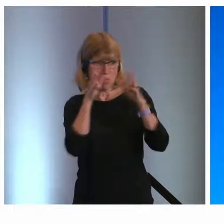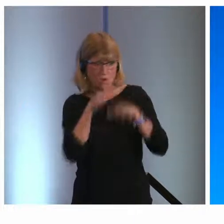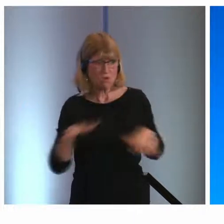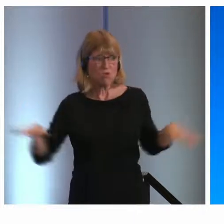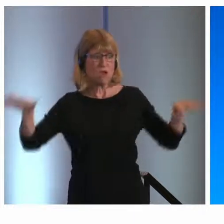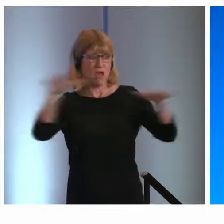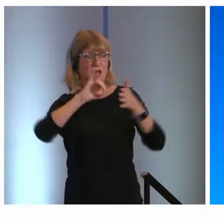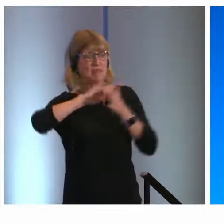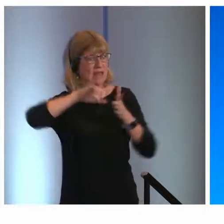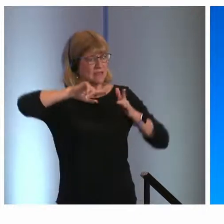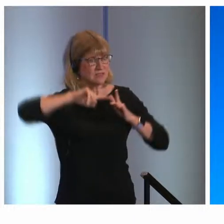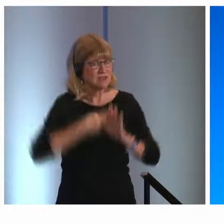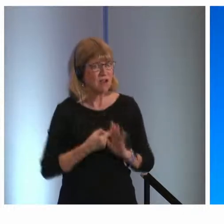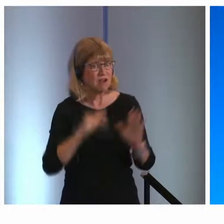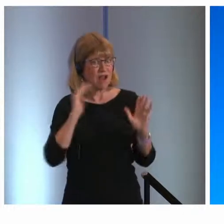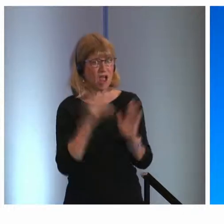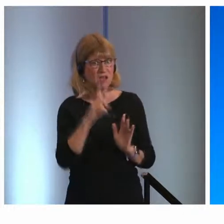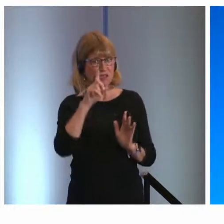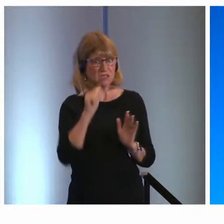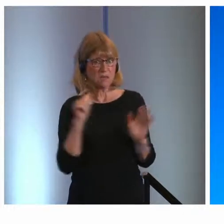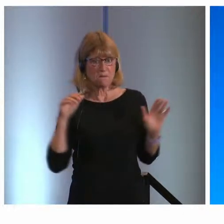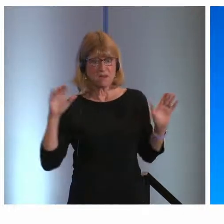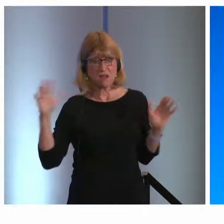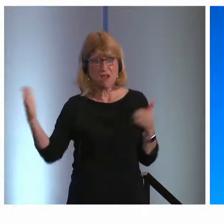240,000 photographers that shoot for Getty worldwide, and